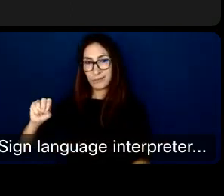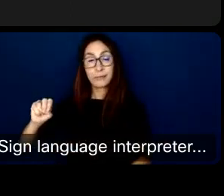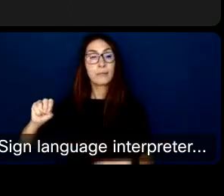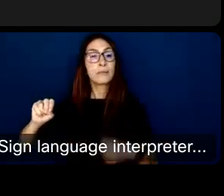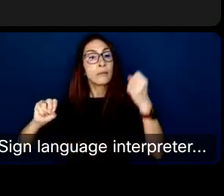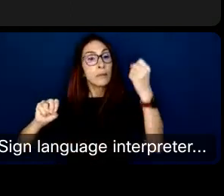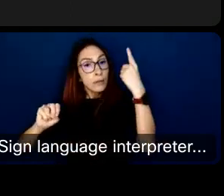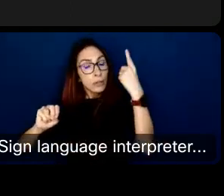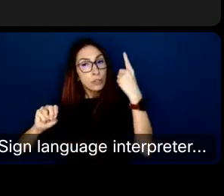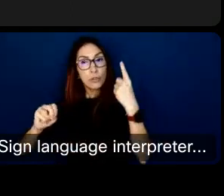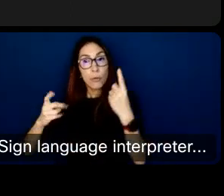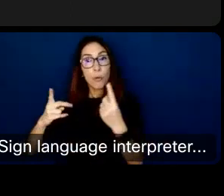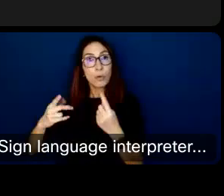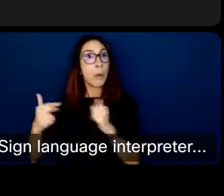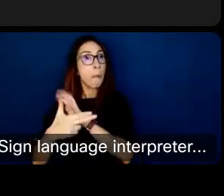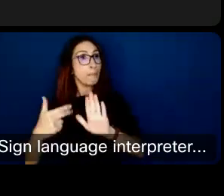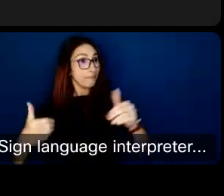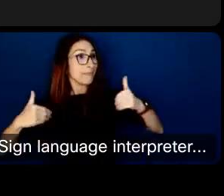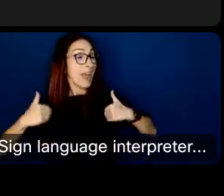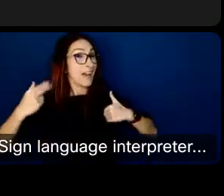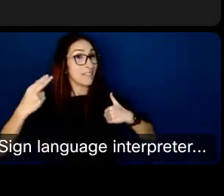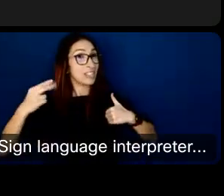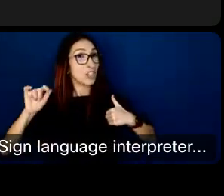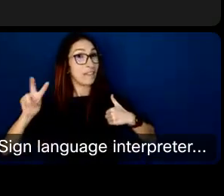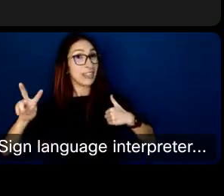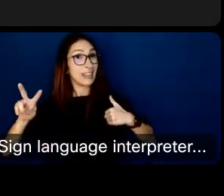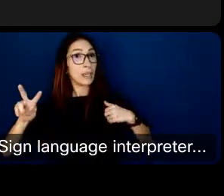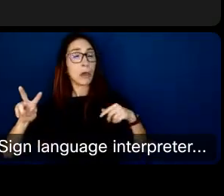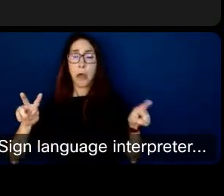onset of age related health conditions and risk for other